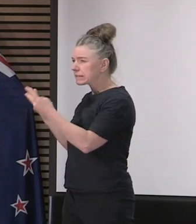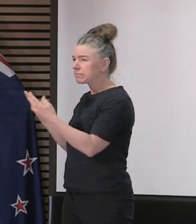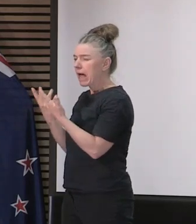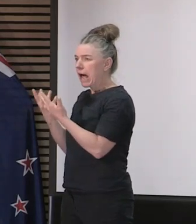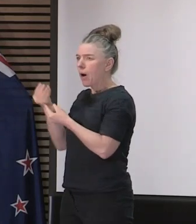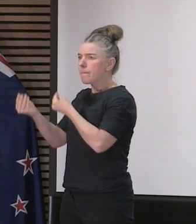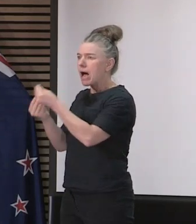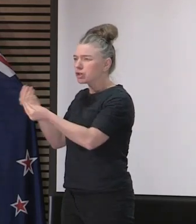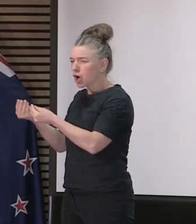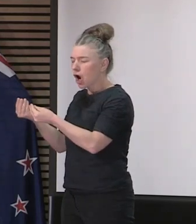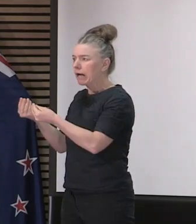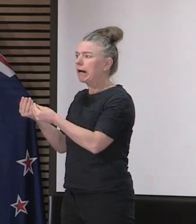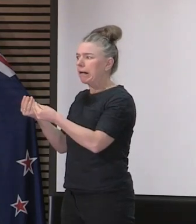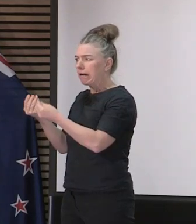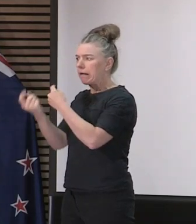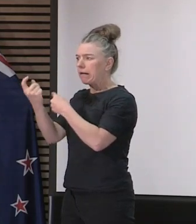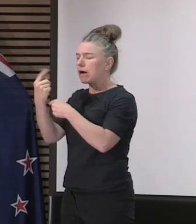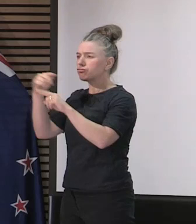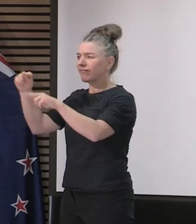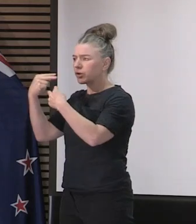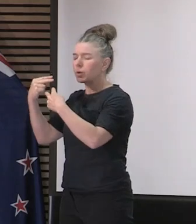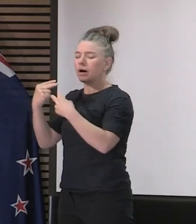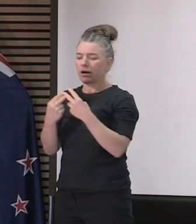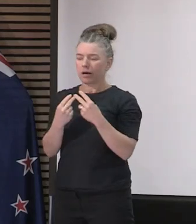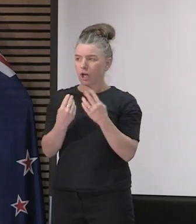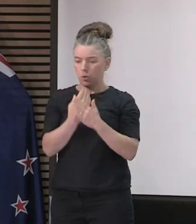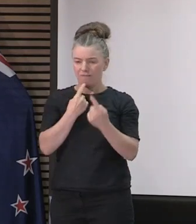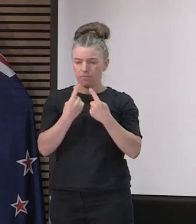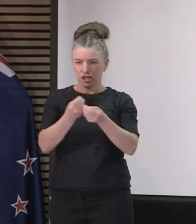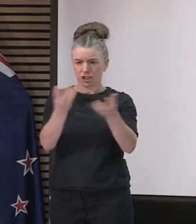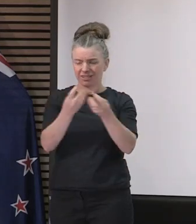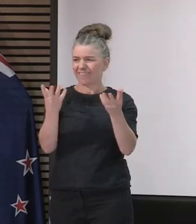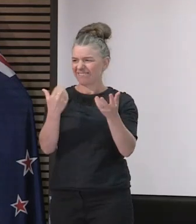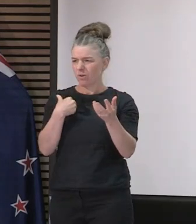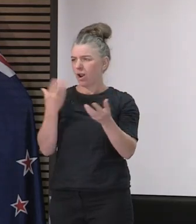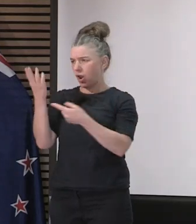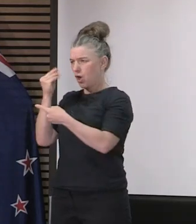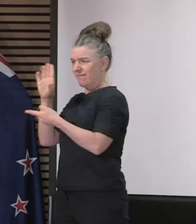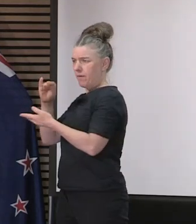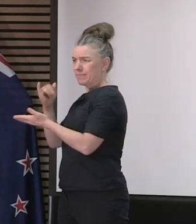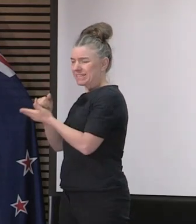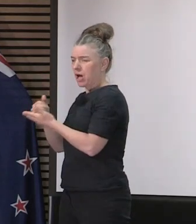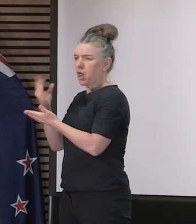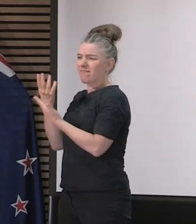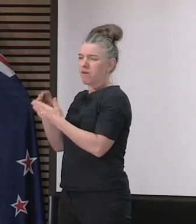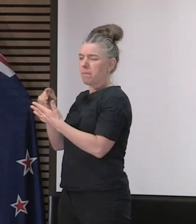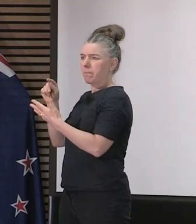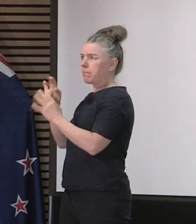more in aged residential care about the nature of these infections and how they transmit and we have